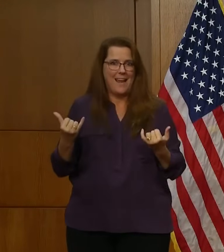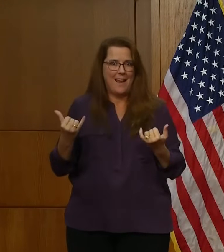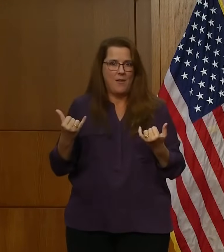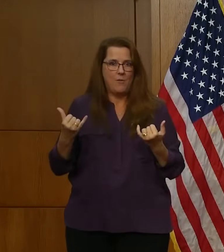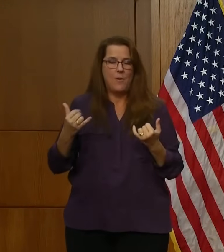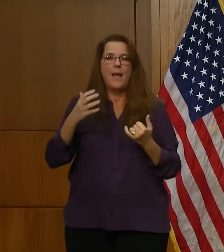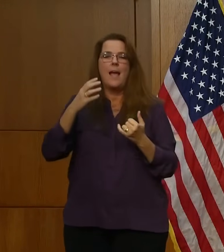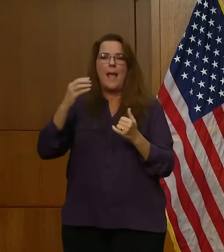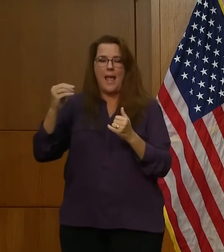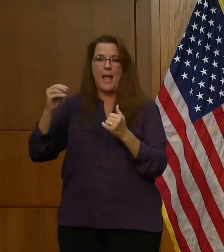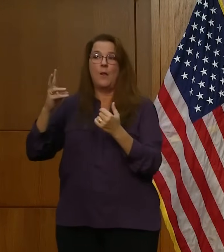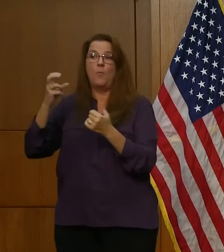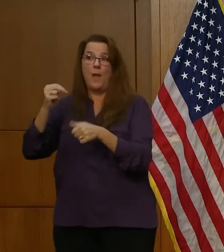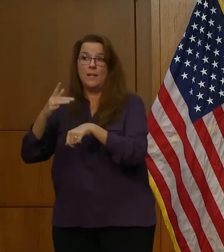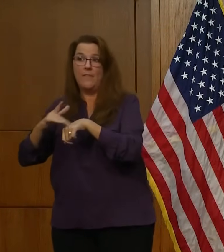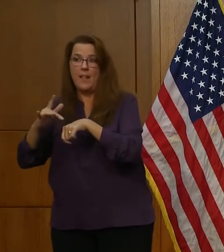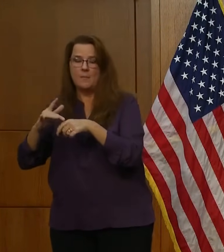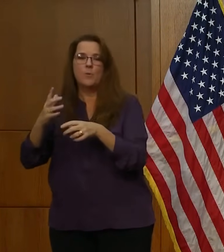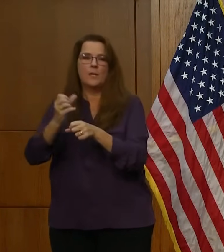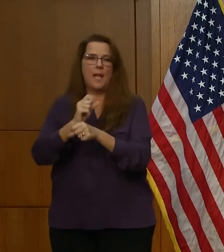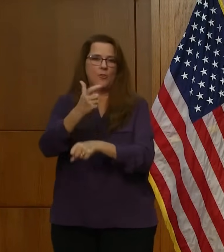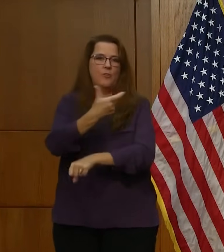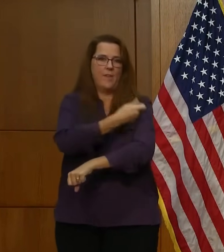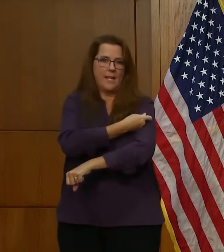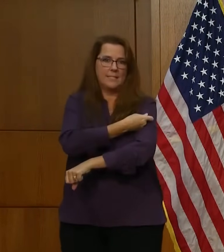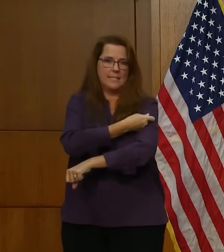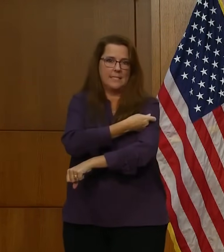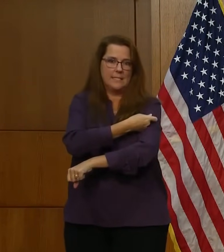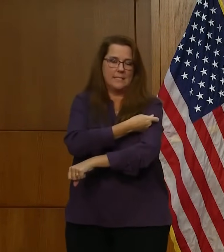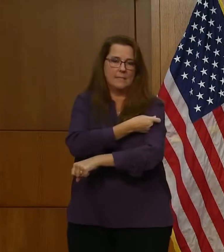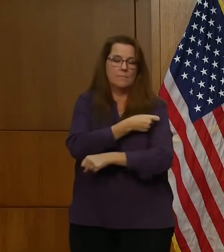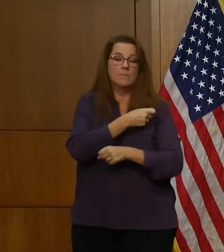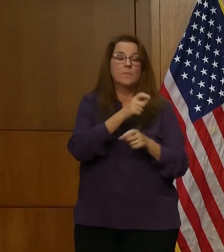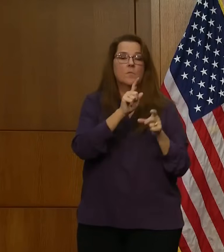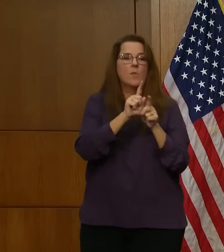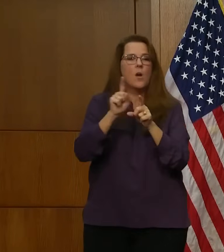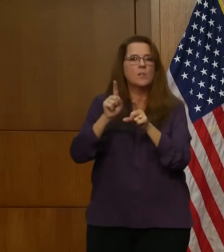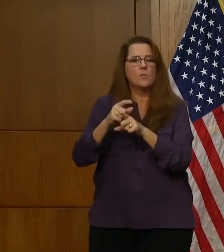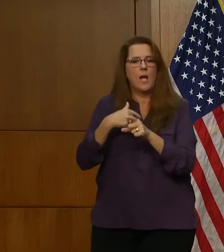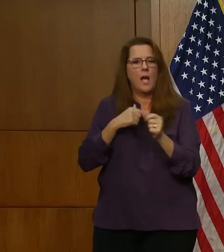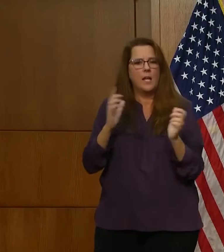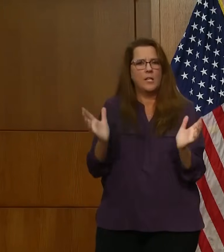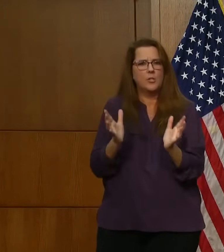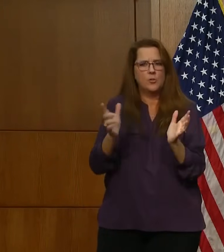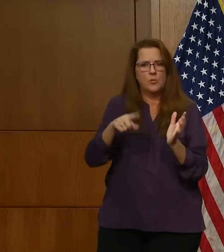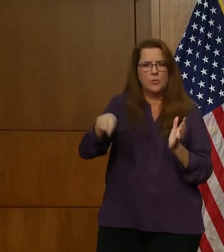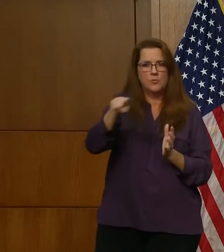THERE, WHERE MASK AND SOCIAL